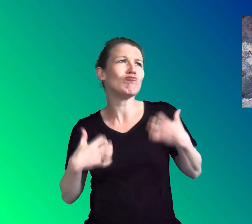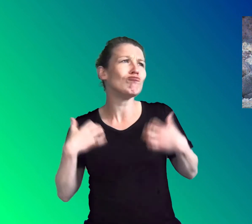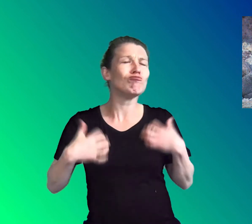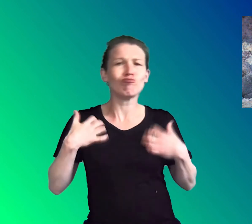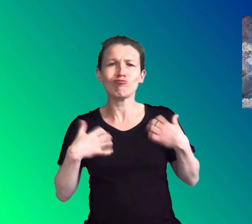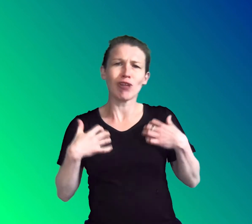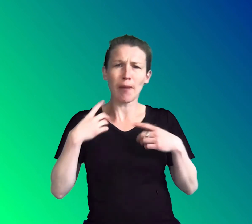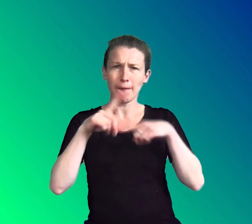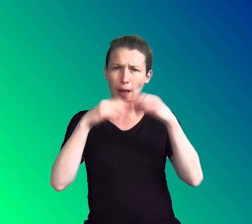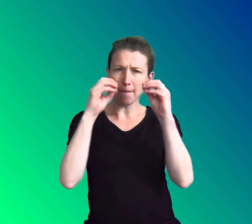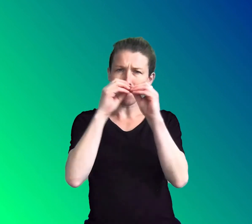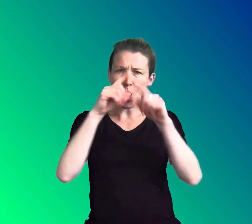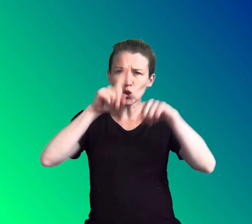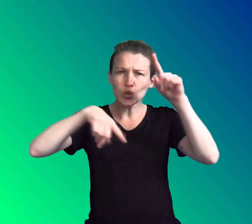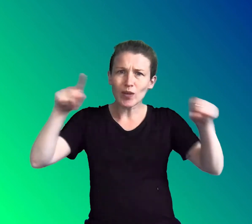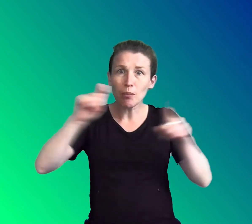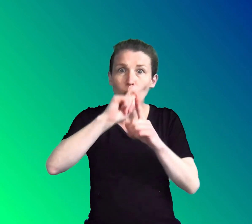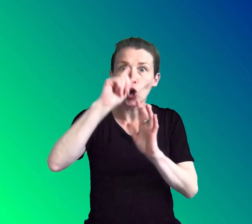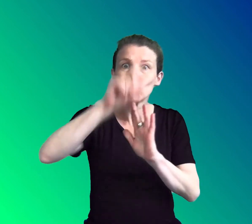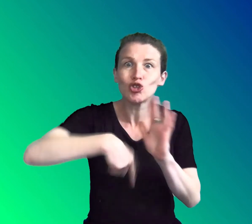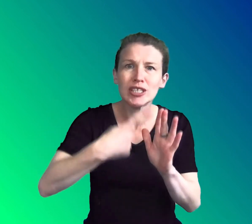If you want to protect biodiversity,